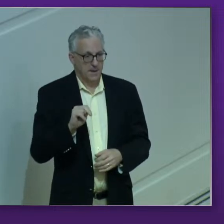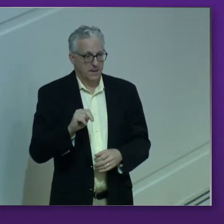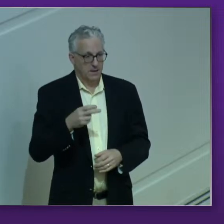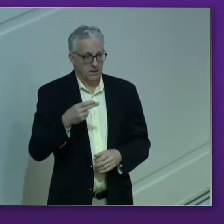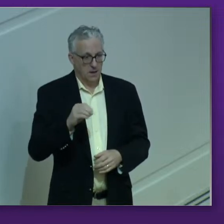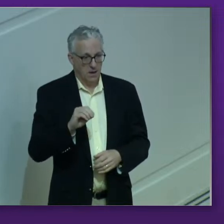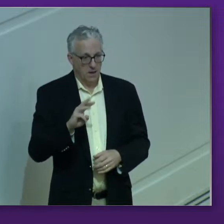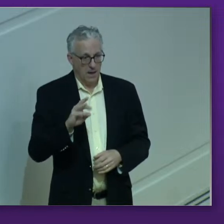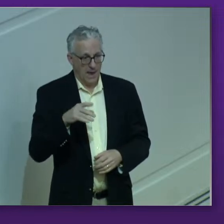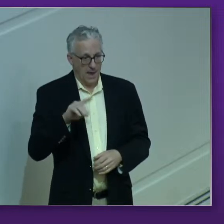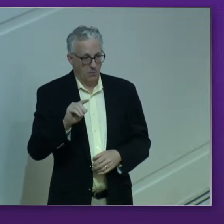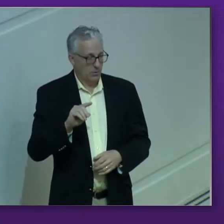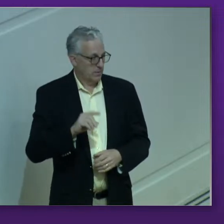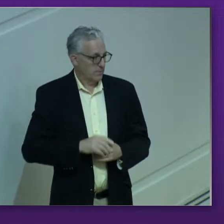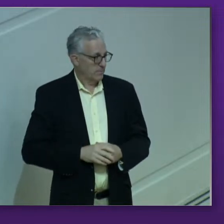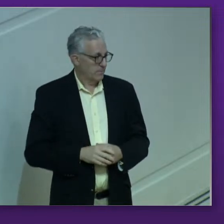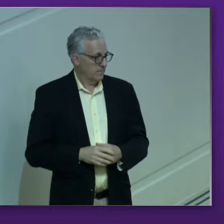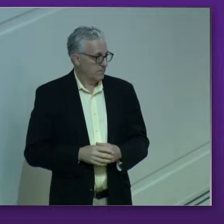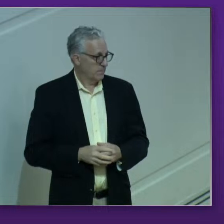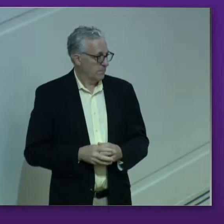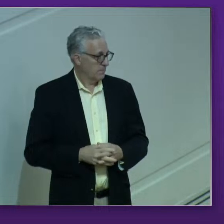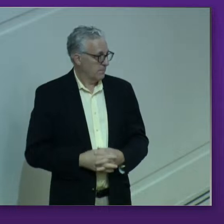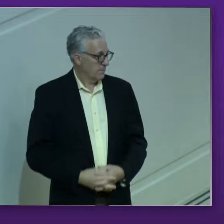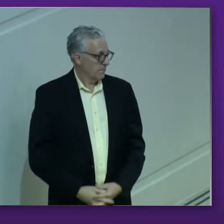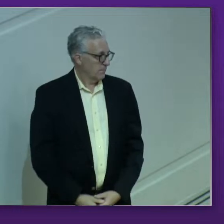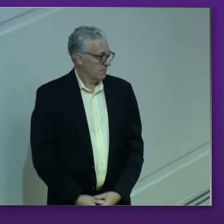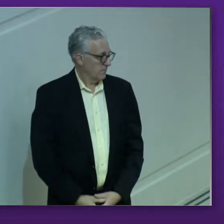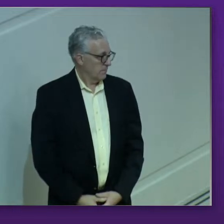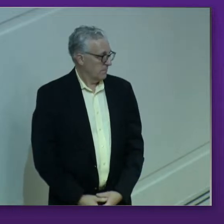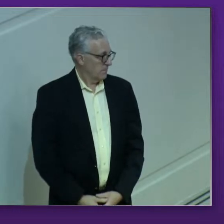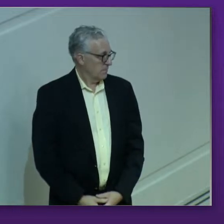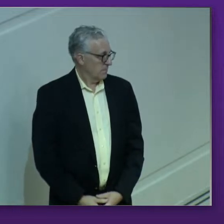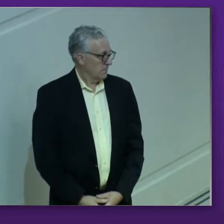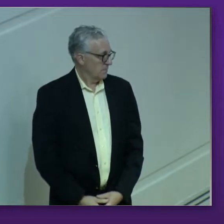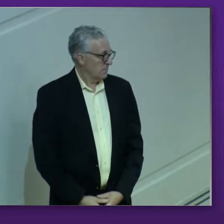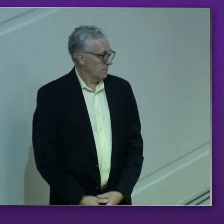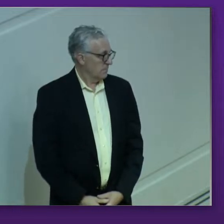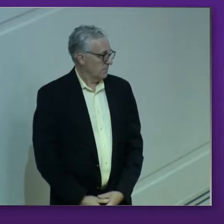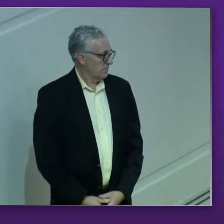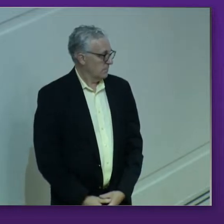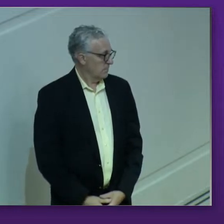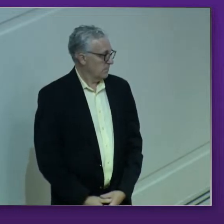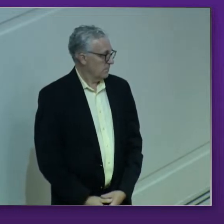STUDENTS. CONGRATULATIONS PROF. [LISTING NAMES] NEXT I WOULD